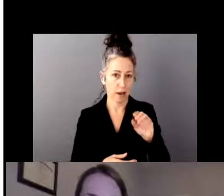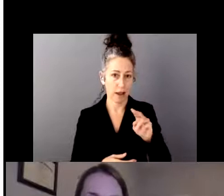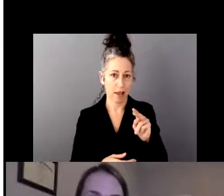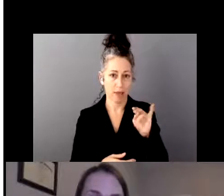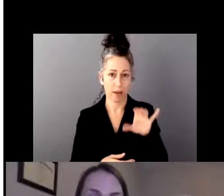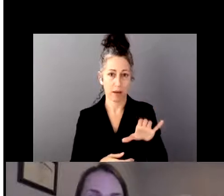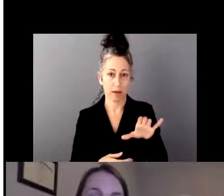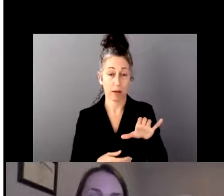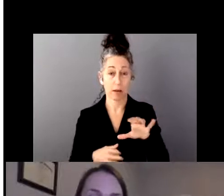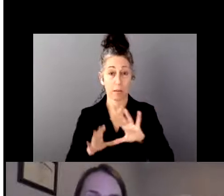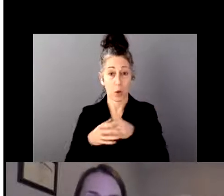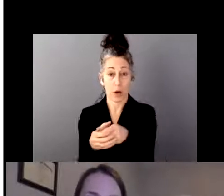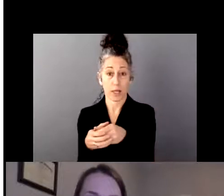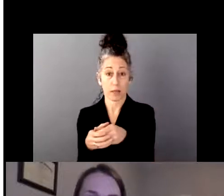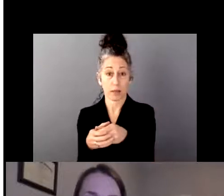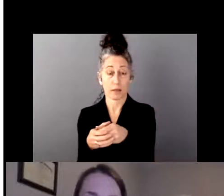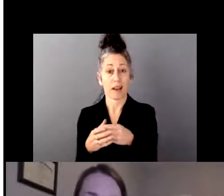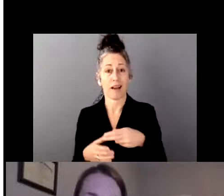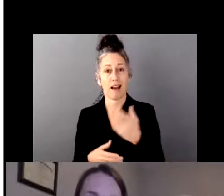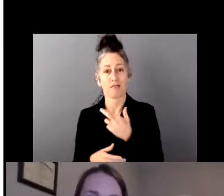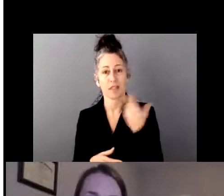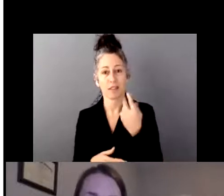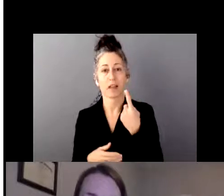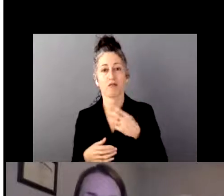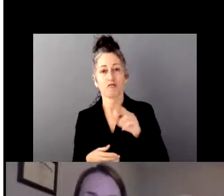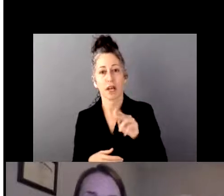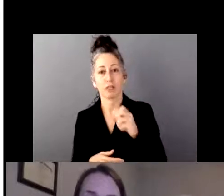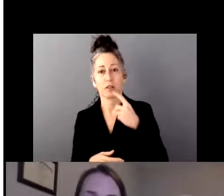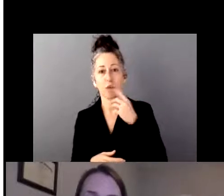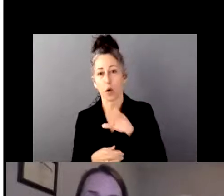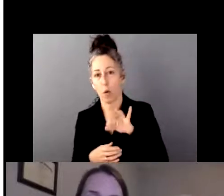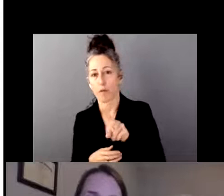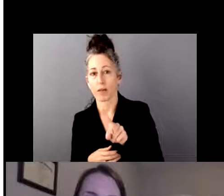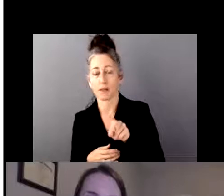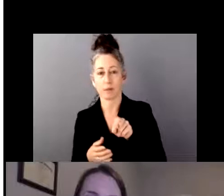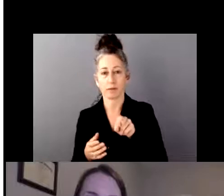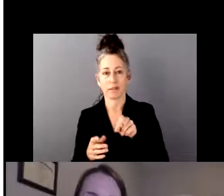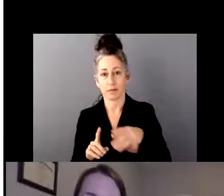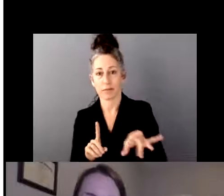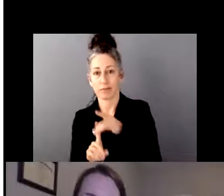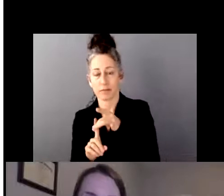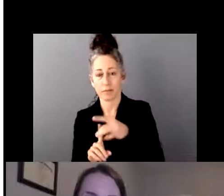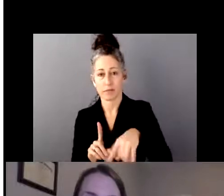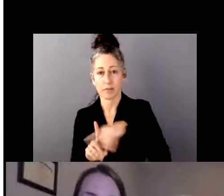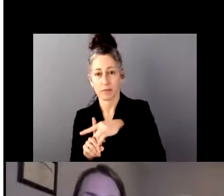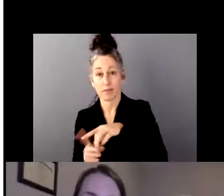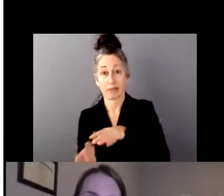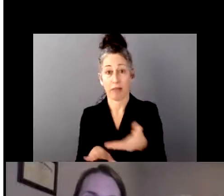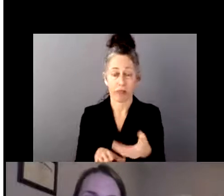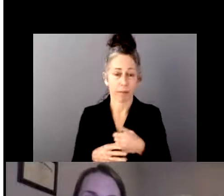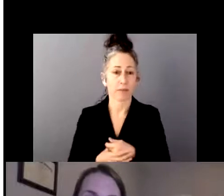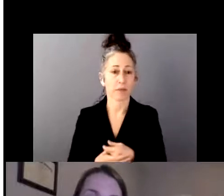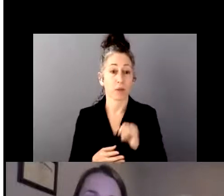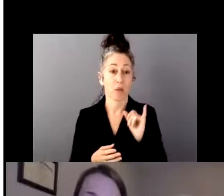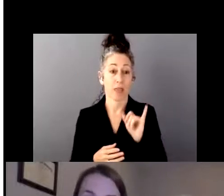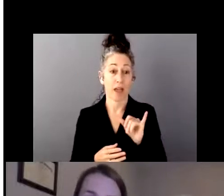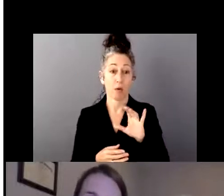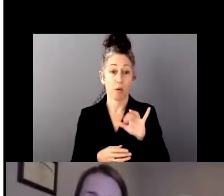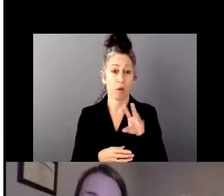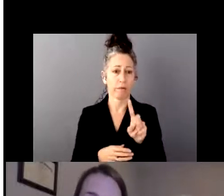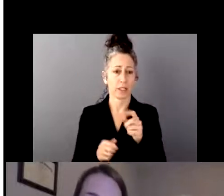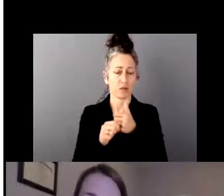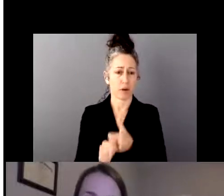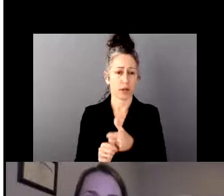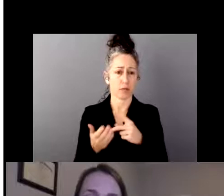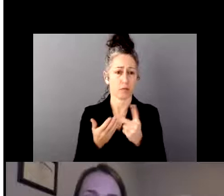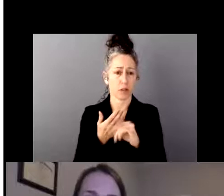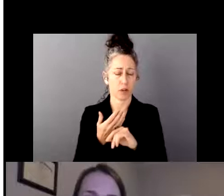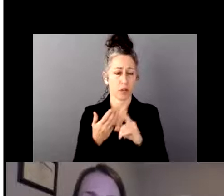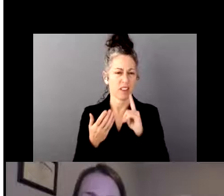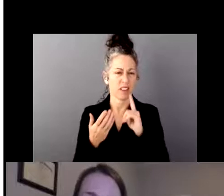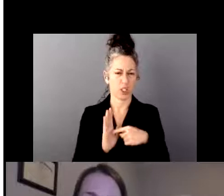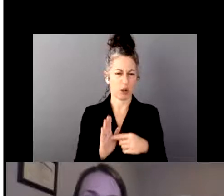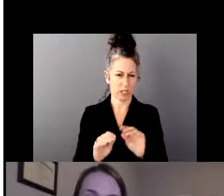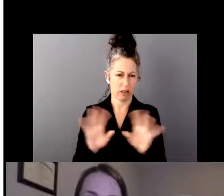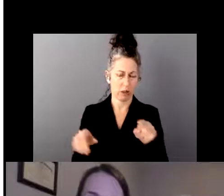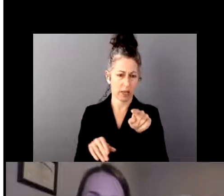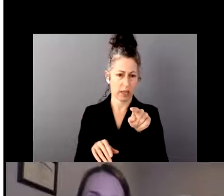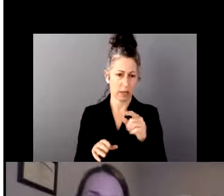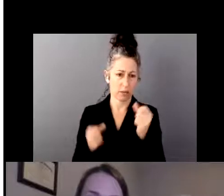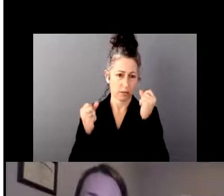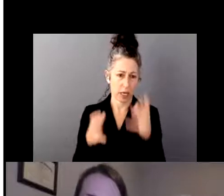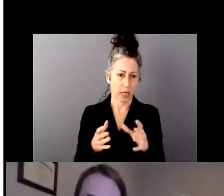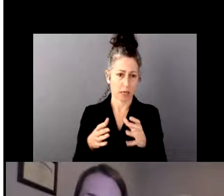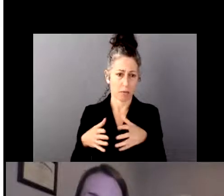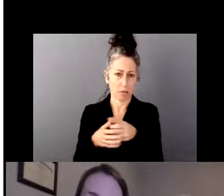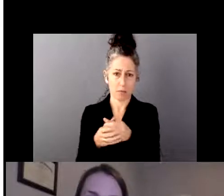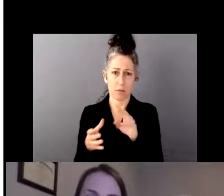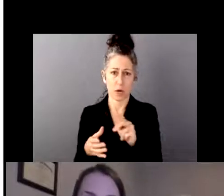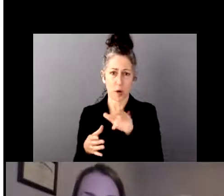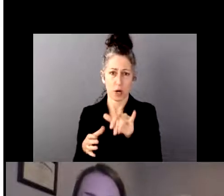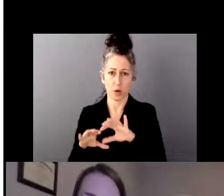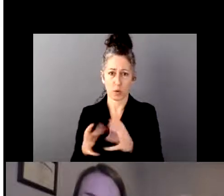higher rates of COVID-19 infection, hospitalization, and death. This figure here from the COVID tracking project I think illustrates this pretty clearly. There's a number of minority groups that have much higher death rates than compared to the white population. I'm going